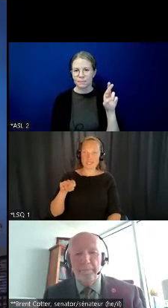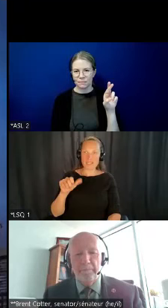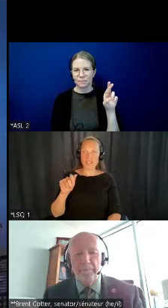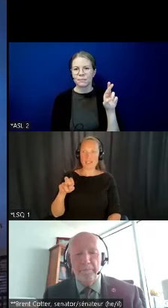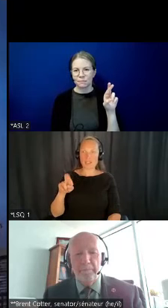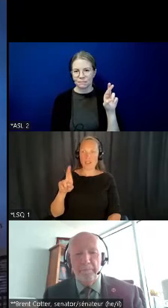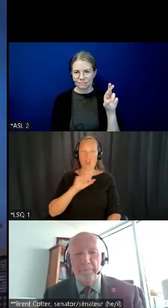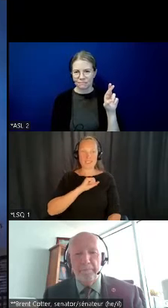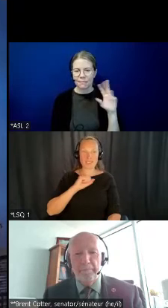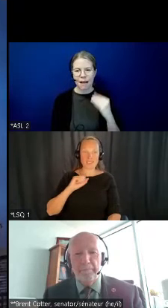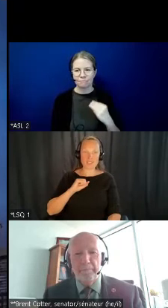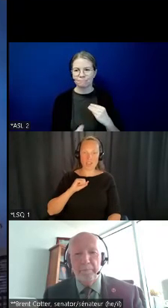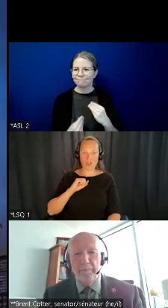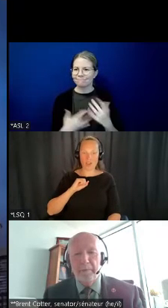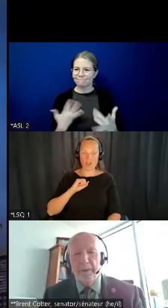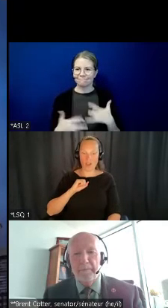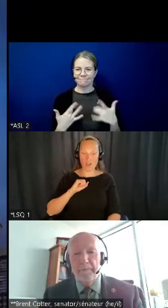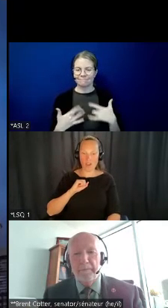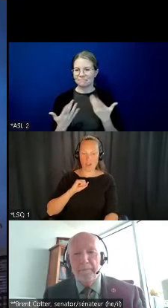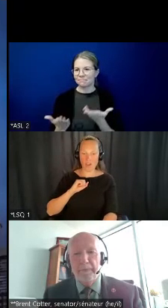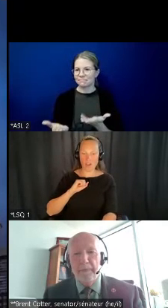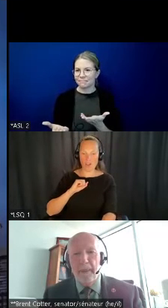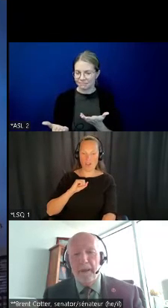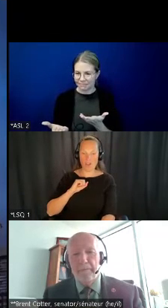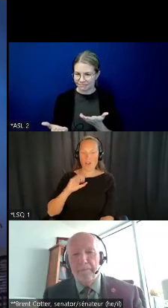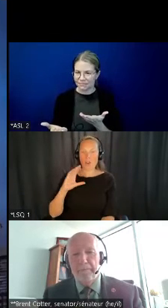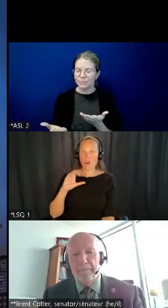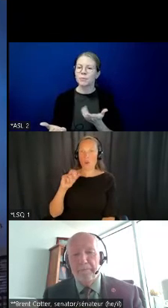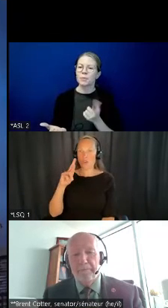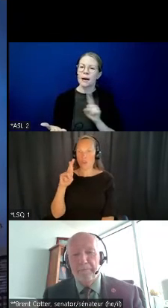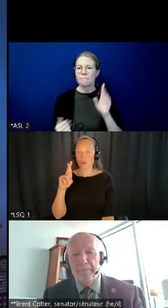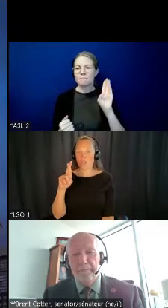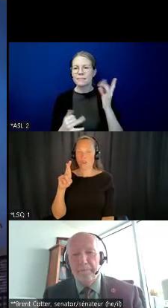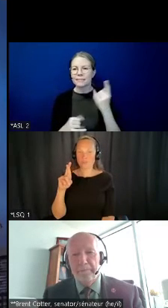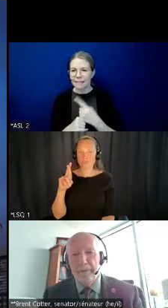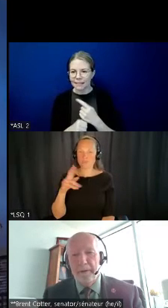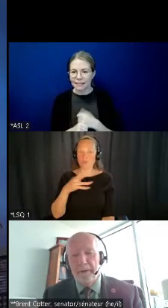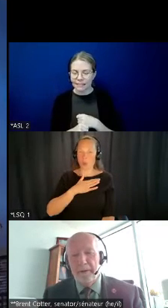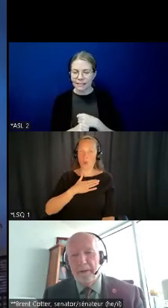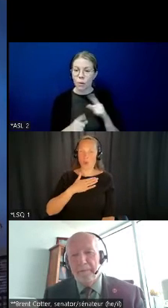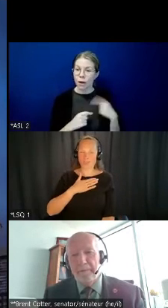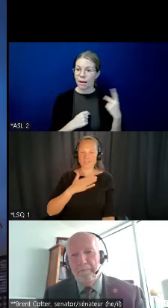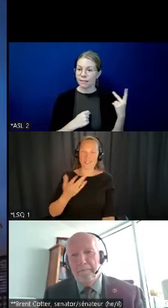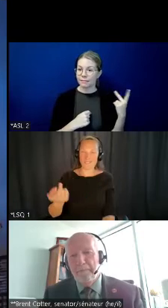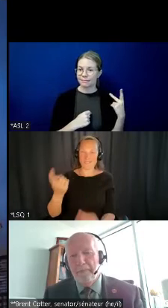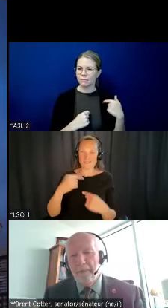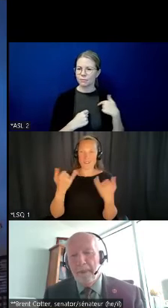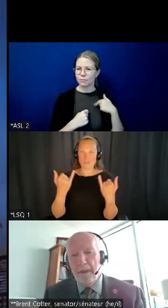TO BE ABLE TO HEAR TODAY, BECAUSE I KNOW WHEN RABIA AND I MET HIM EARLIER THIS YEAR, WE HAD A